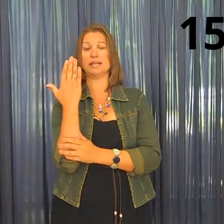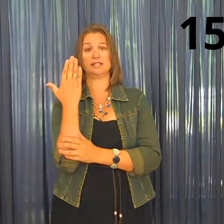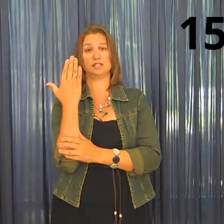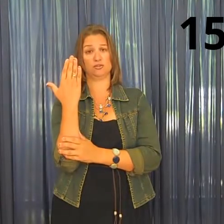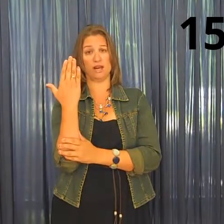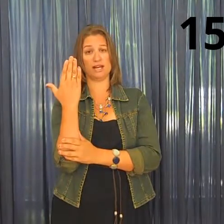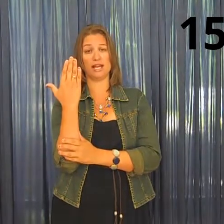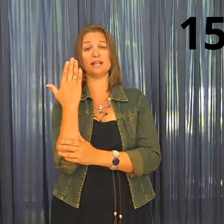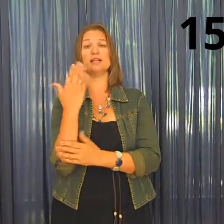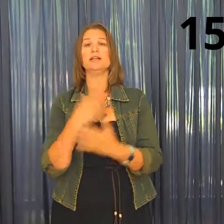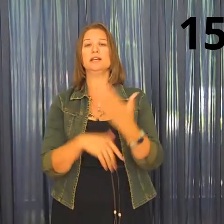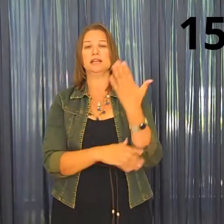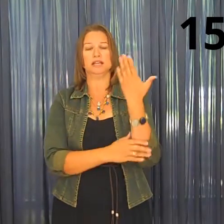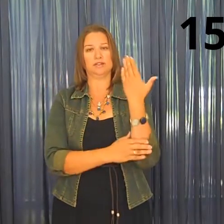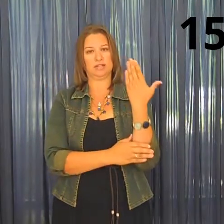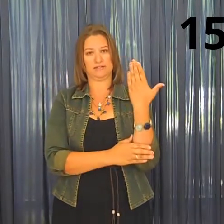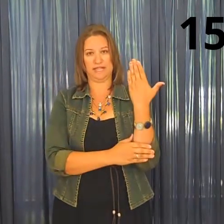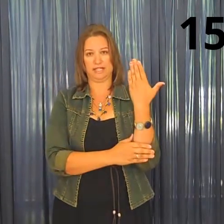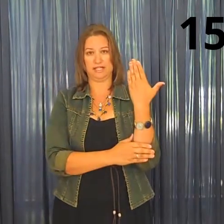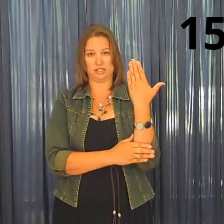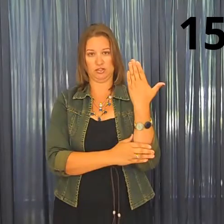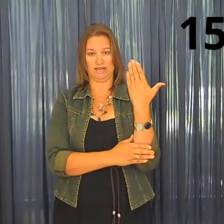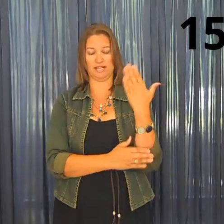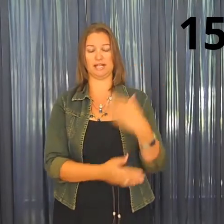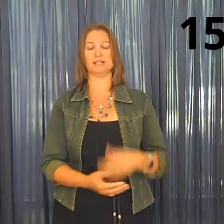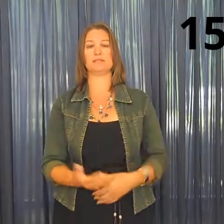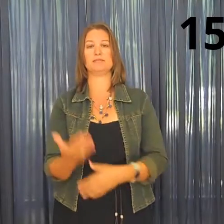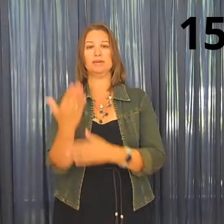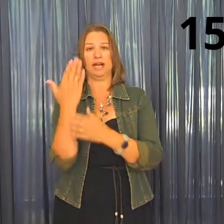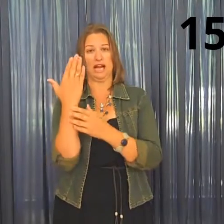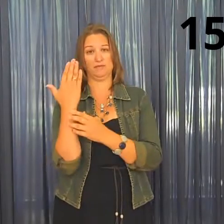again this is your right hand, if you are left handed it is your left hand. I am right